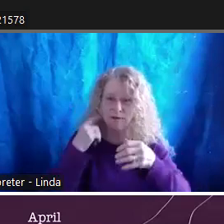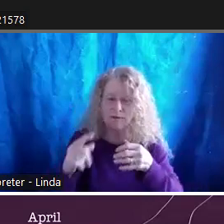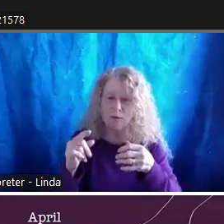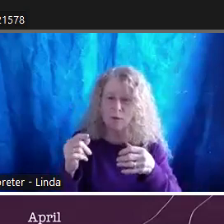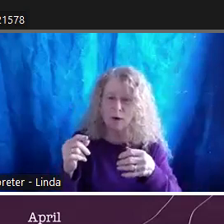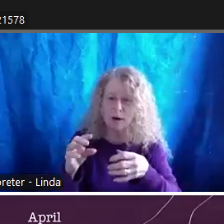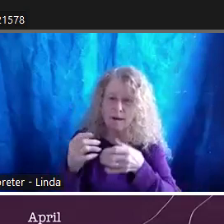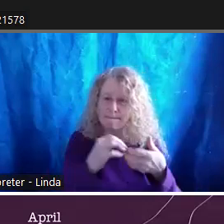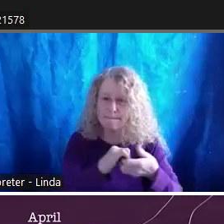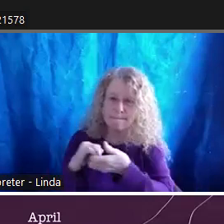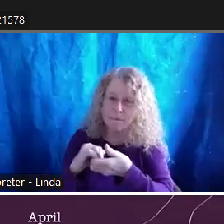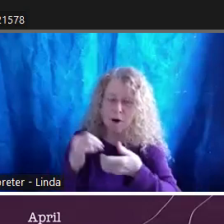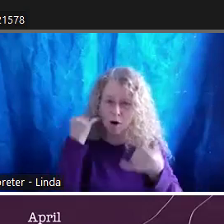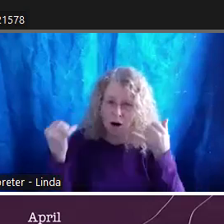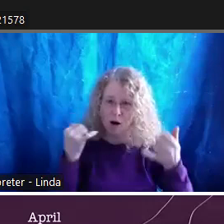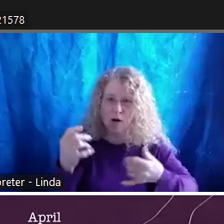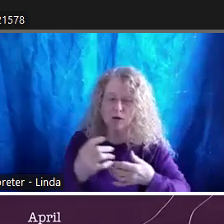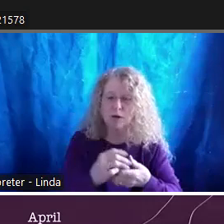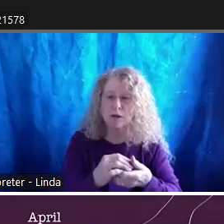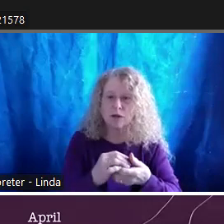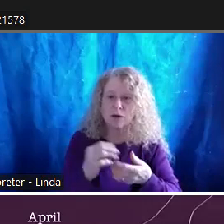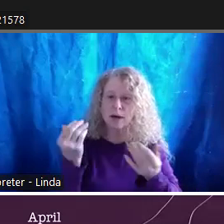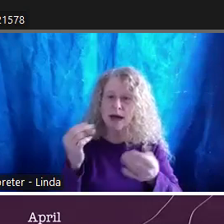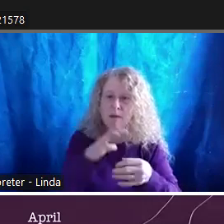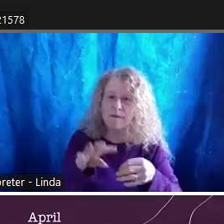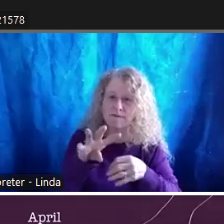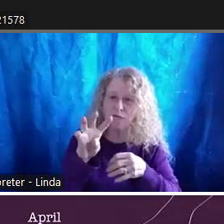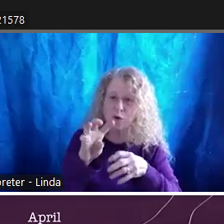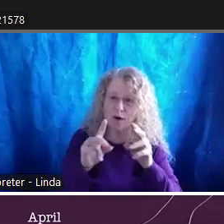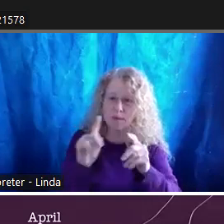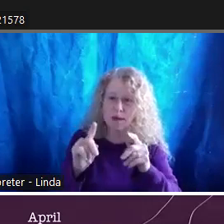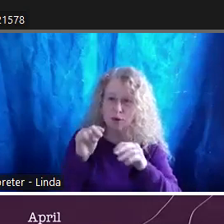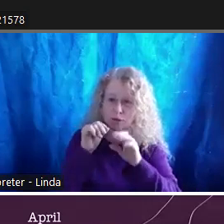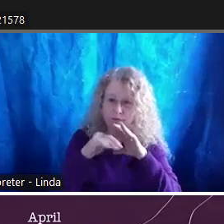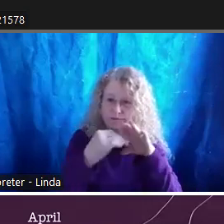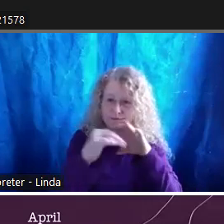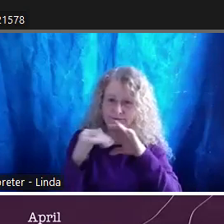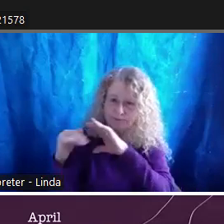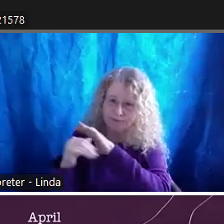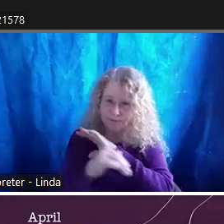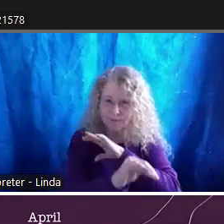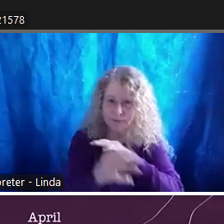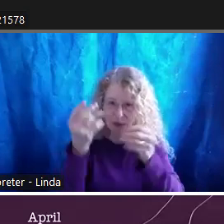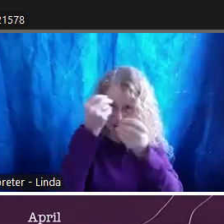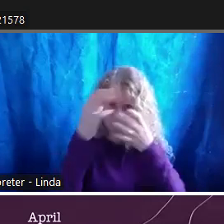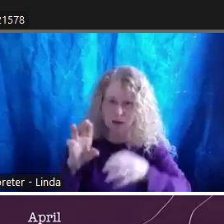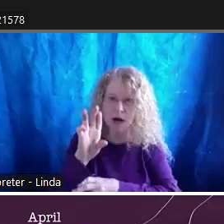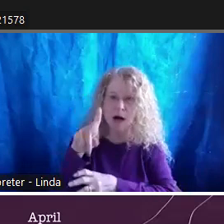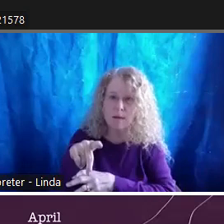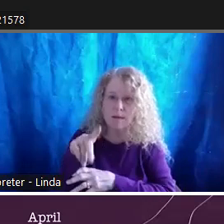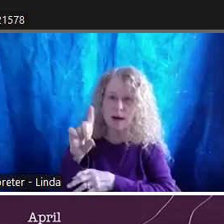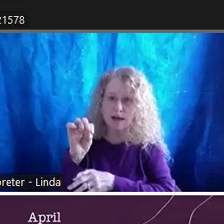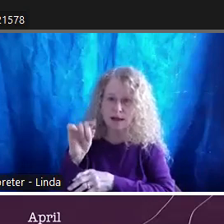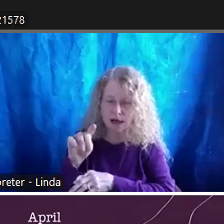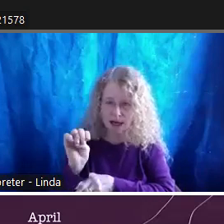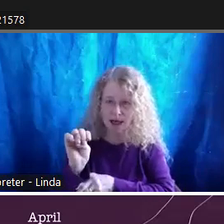RIGHT NOW WE HAVE ABOUT 400 PEOPLE WHO RECEIVE E-MAILS AND INFORMATION UPDATES ABOUT SELF-SUFFICIENCY